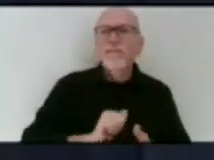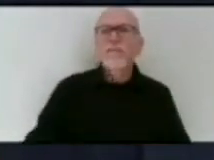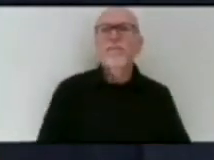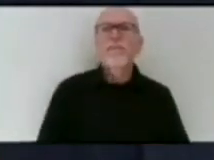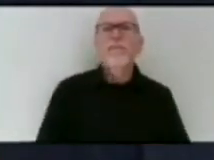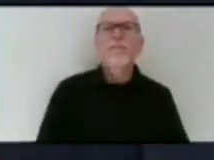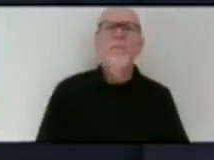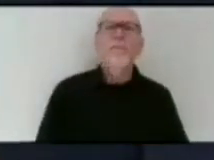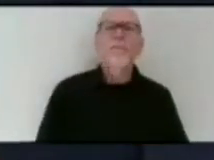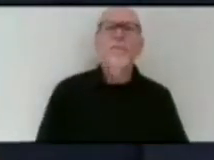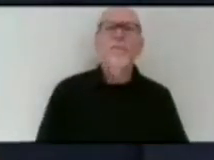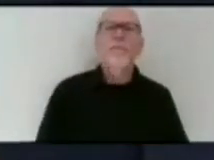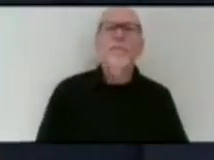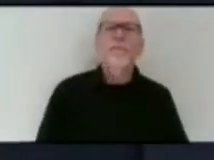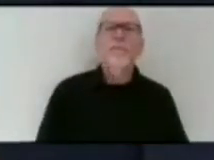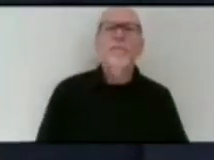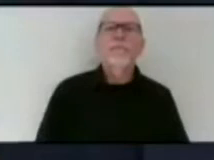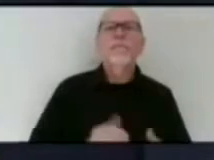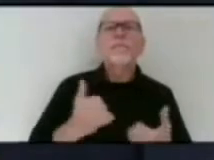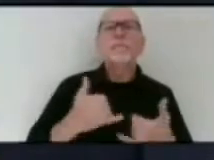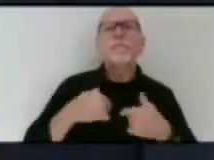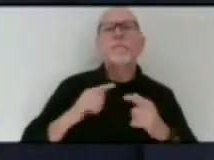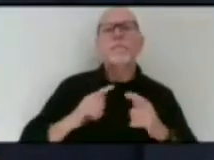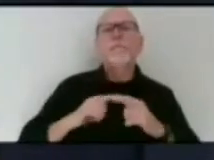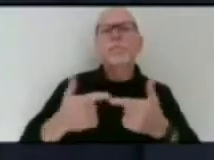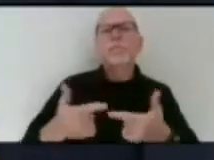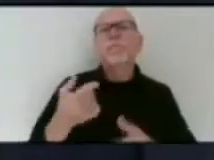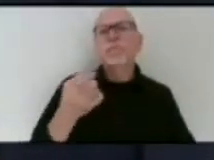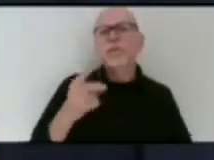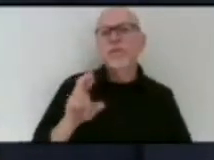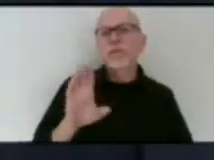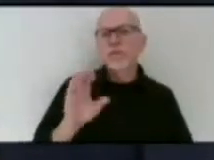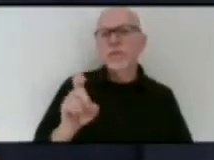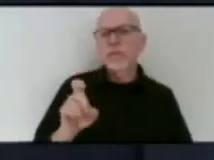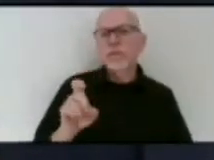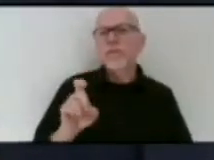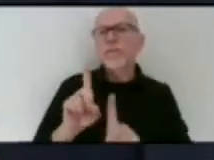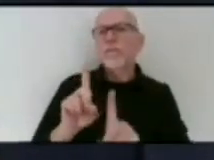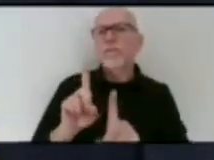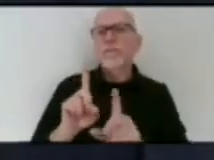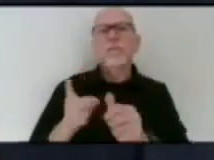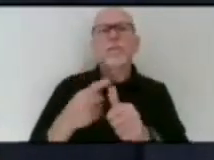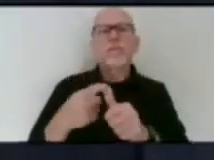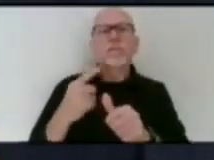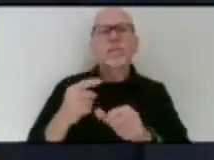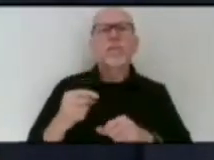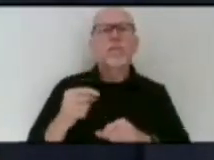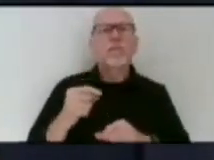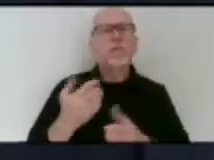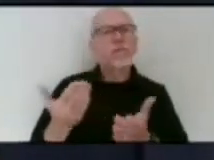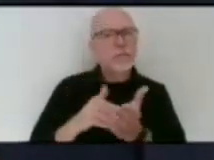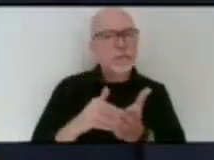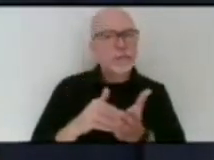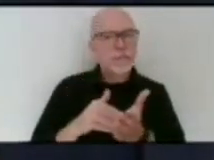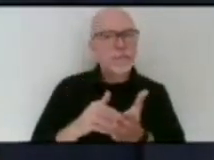Let me turn it over to Dr Box now, but first just to repeat in February and in